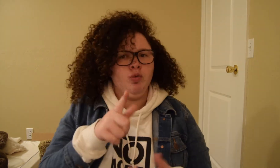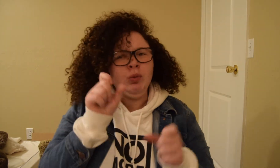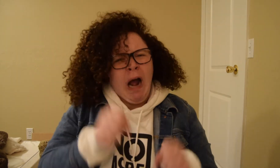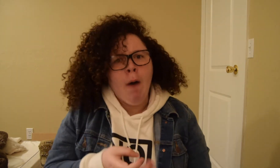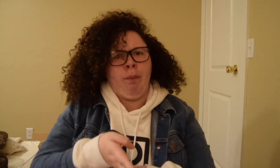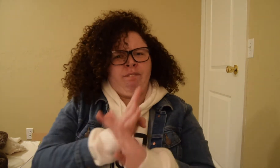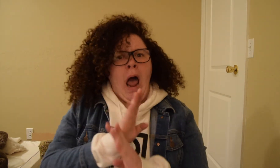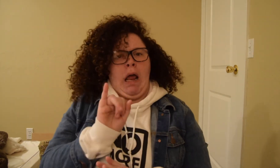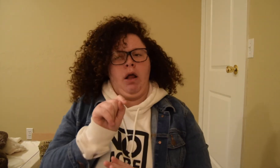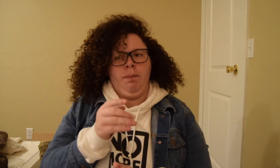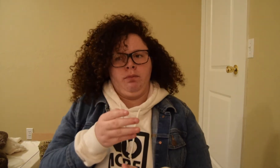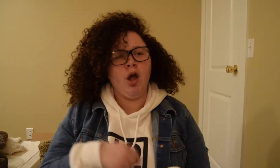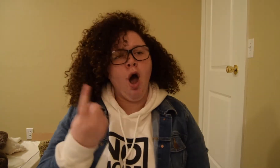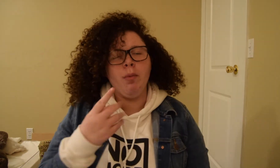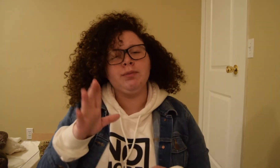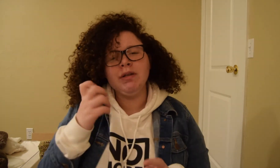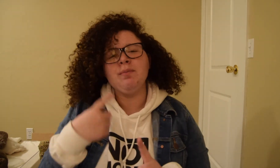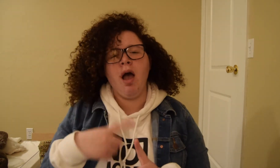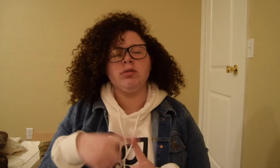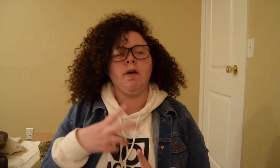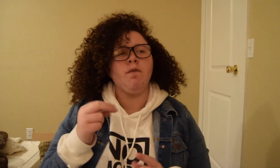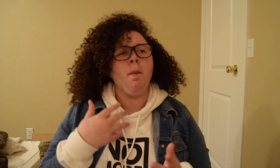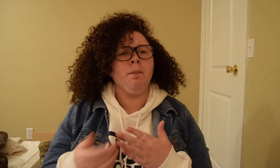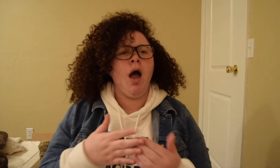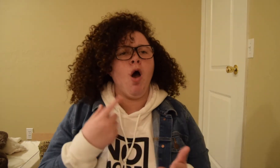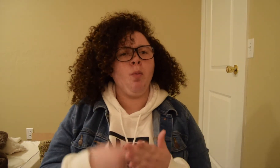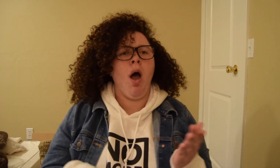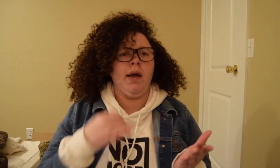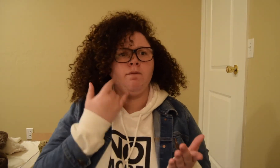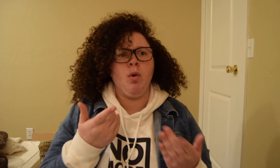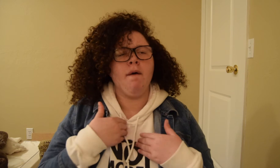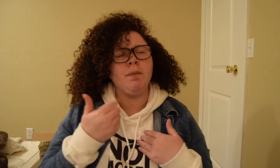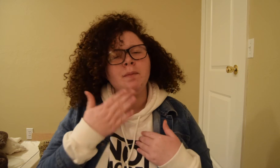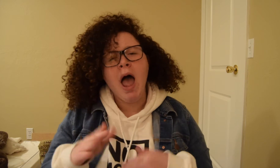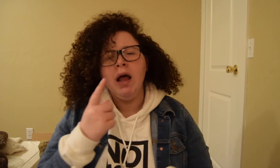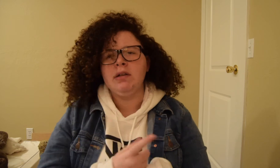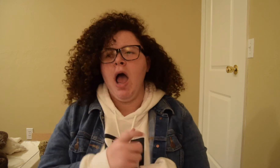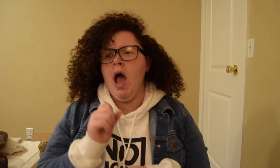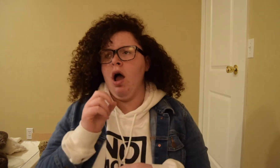You can prevent it from happening Always be positive, no matter if you're having a bad day